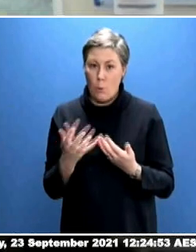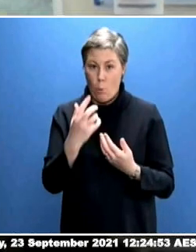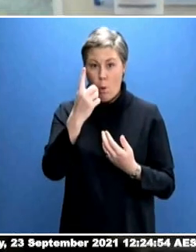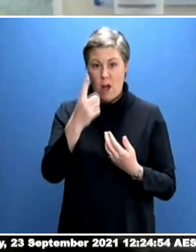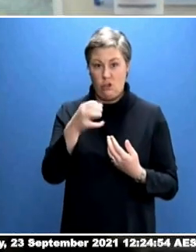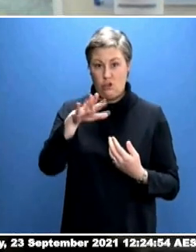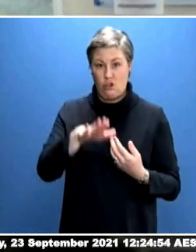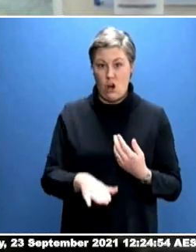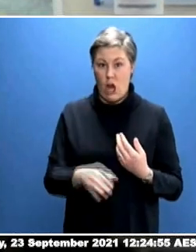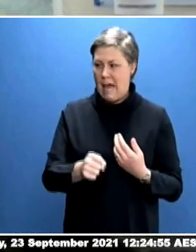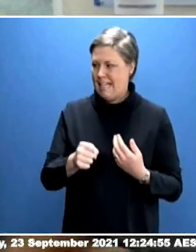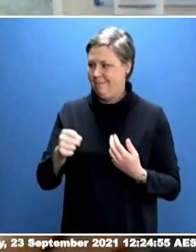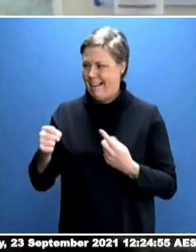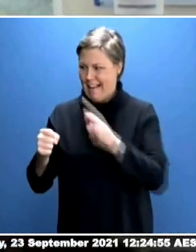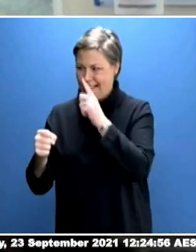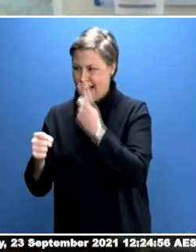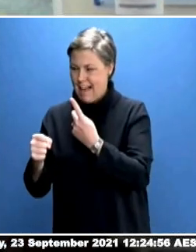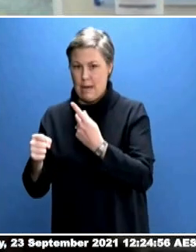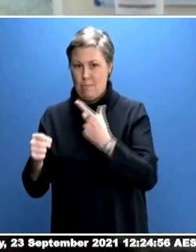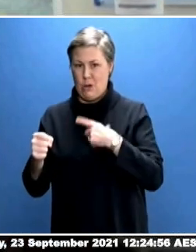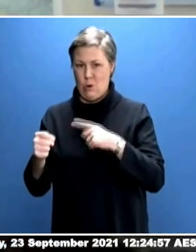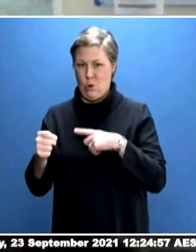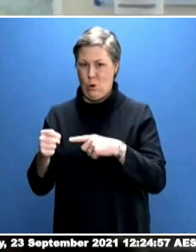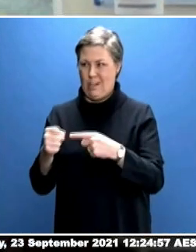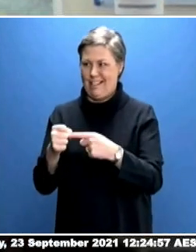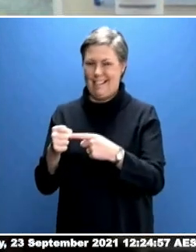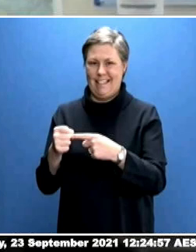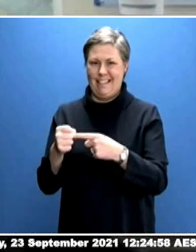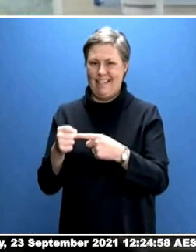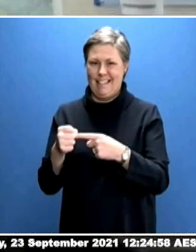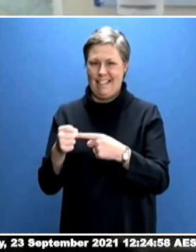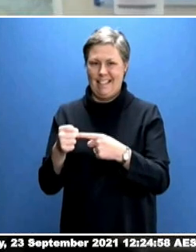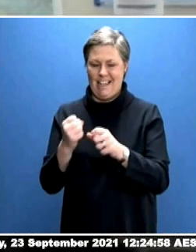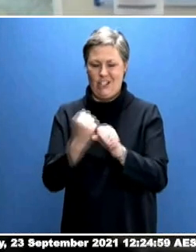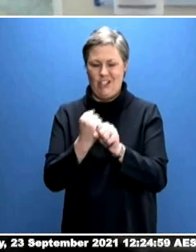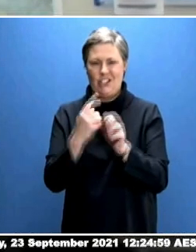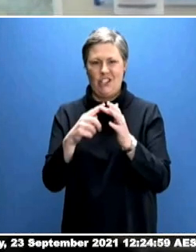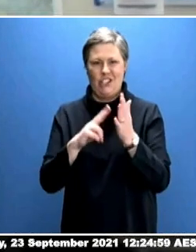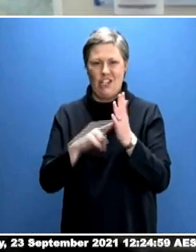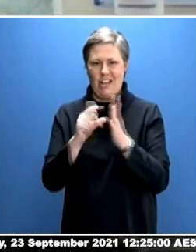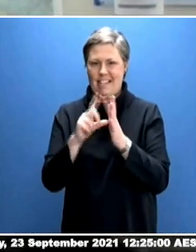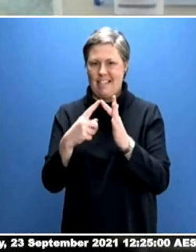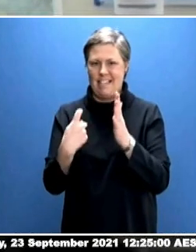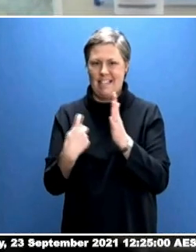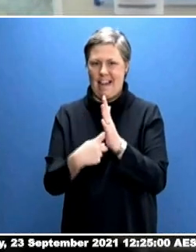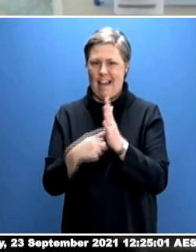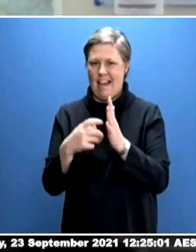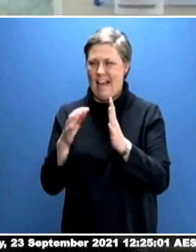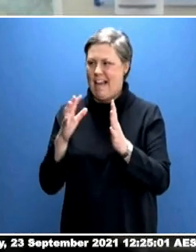facility because of their gender, and subsequently that's directly linked to